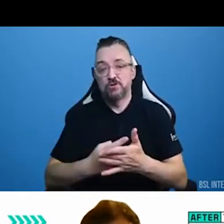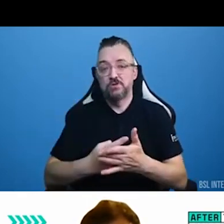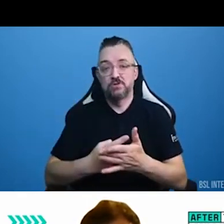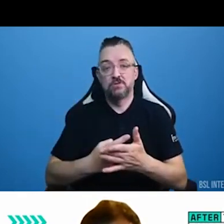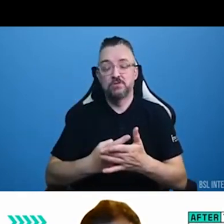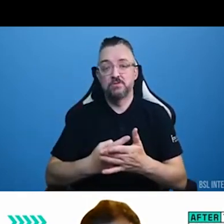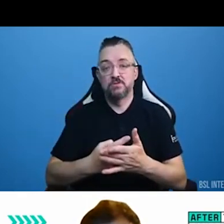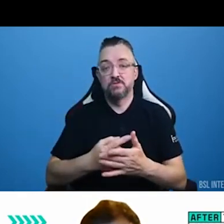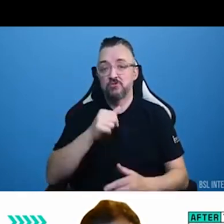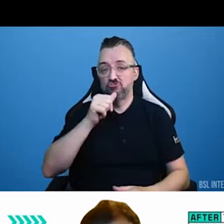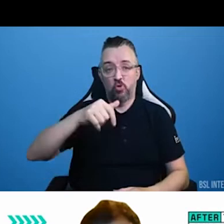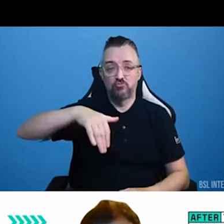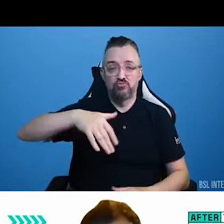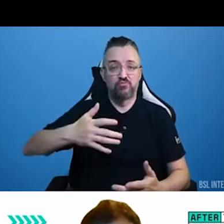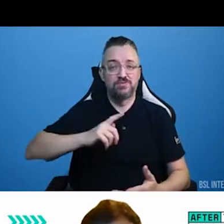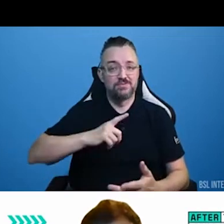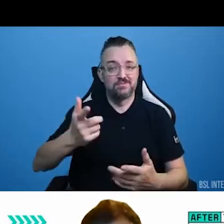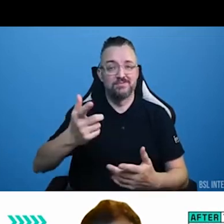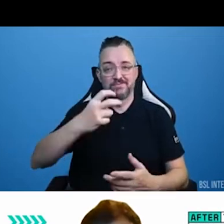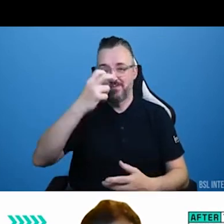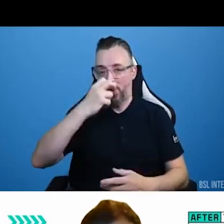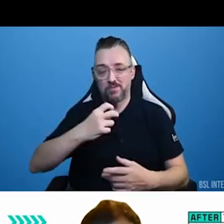won't be in power anymore, and might not even be here.